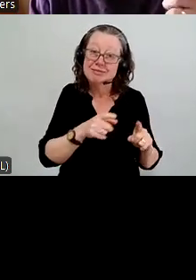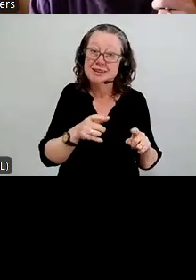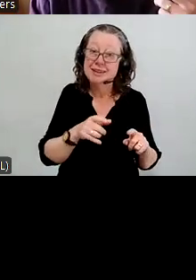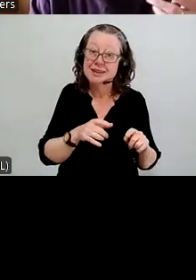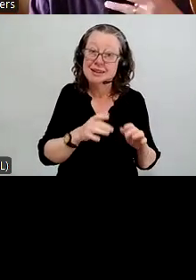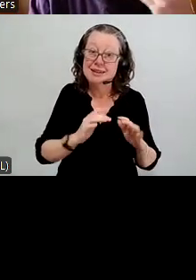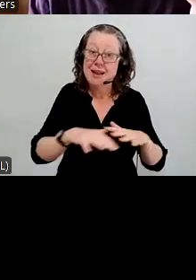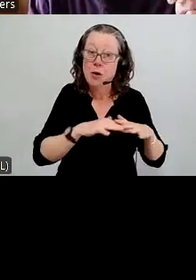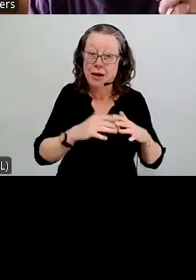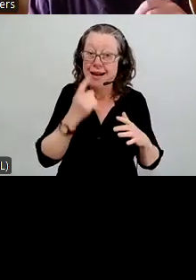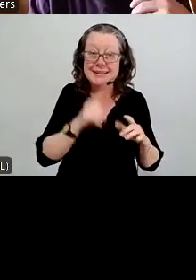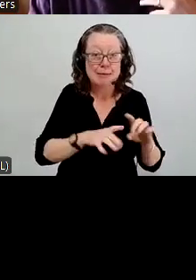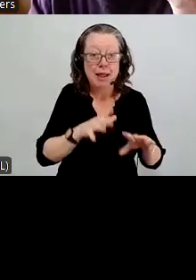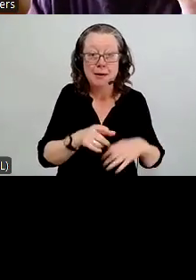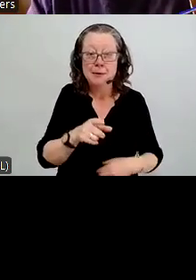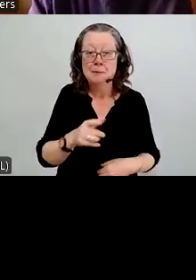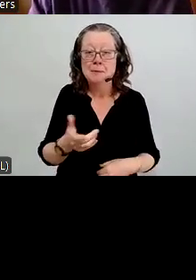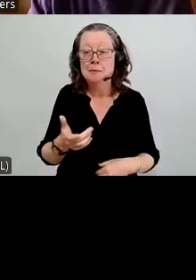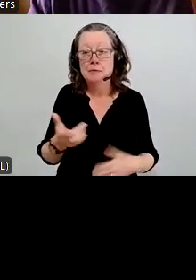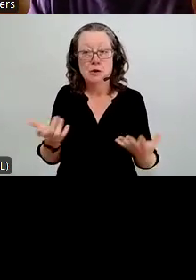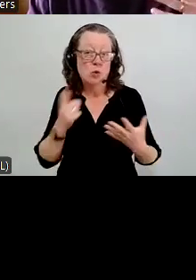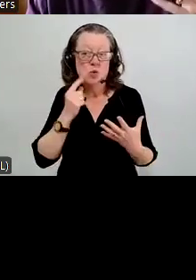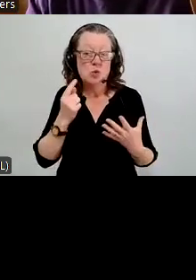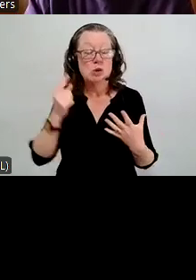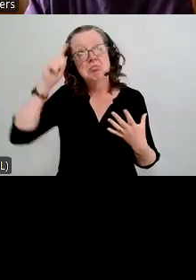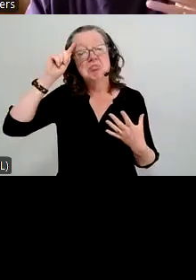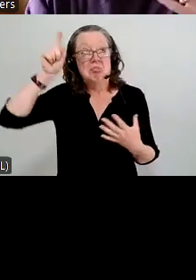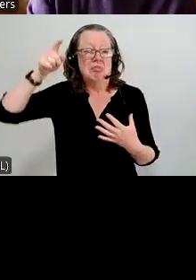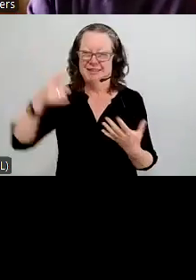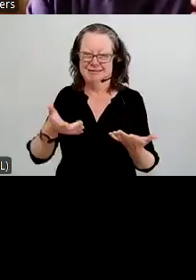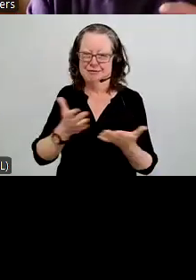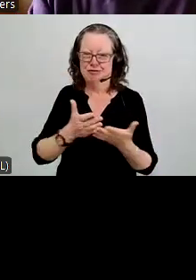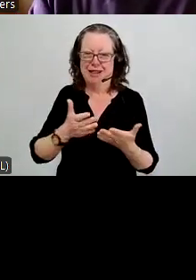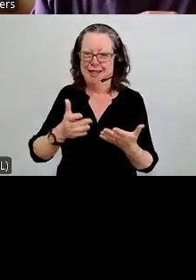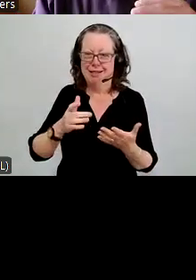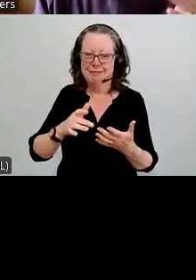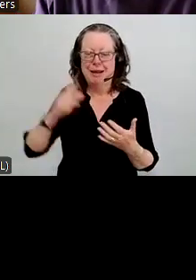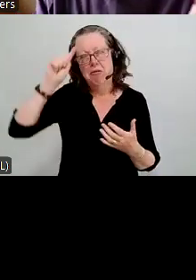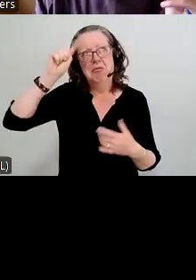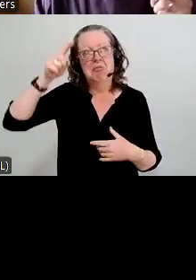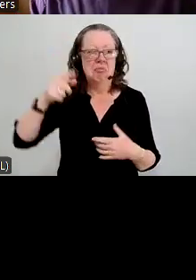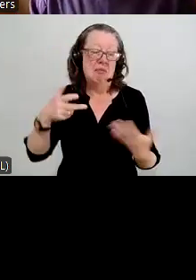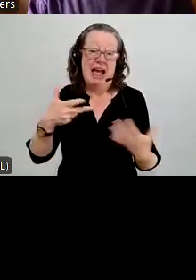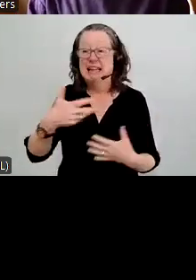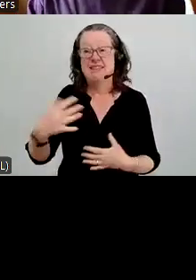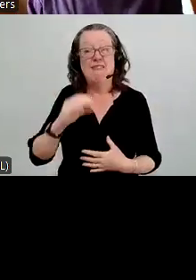In this case, I've just made up this number, but it's 85% probability that it is Goldilocks in that case.